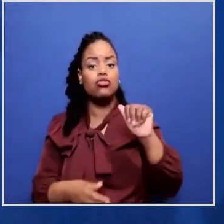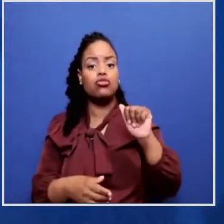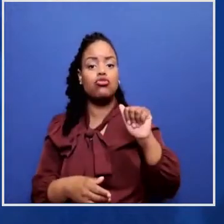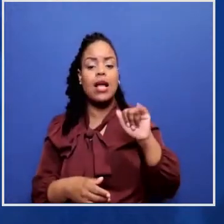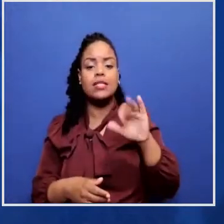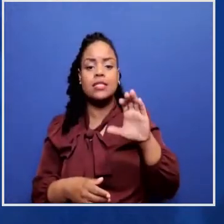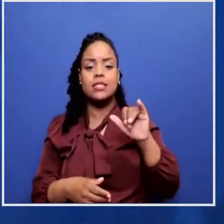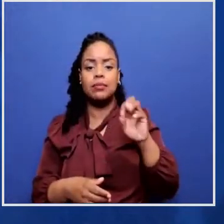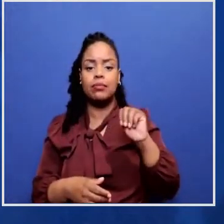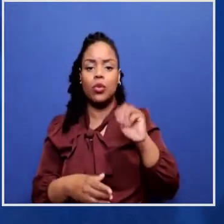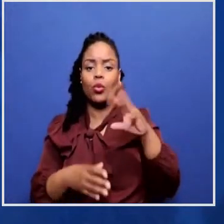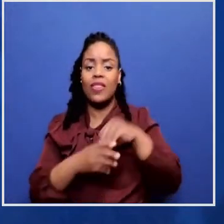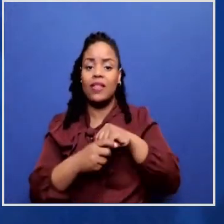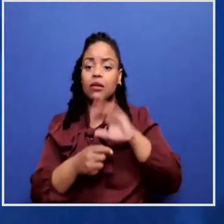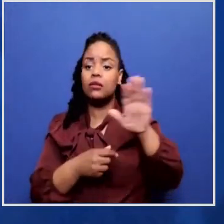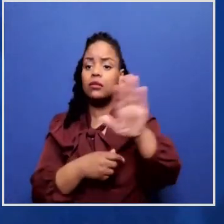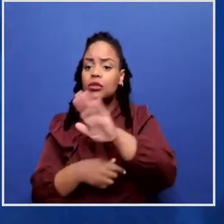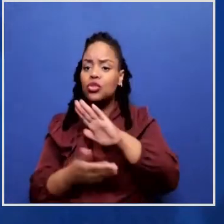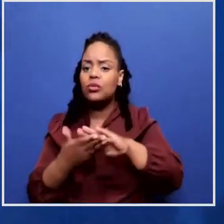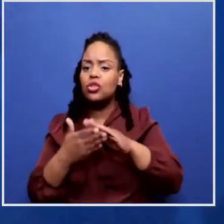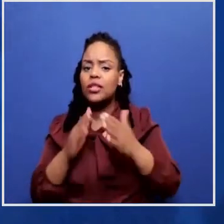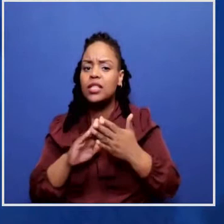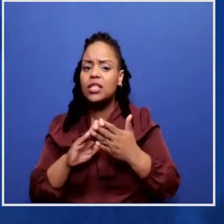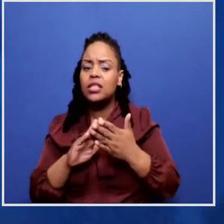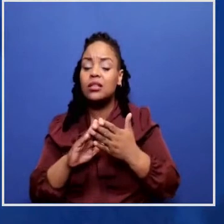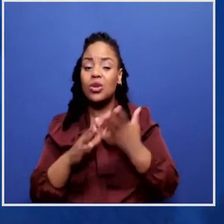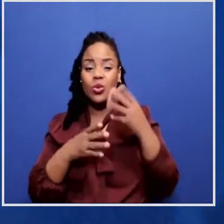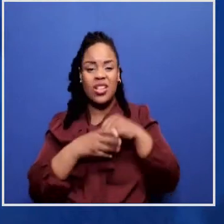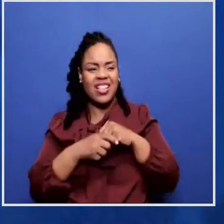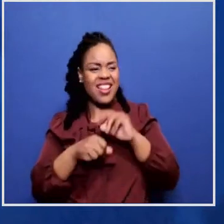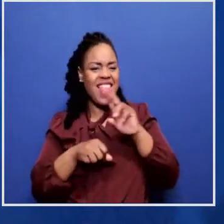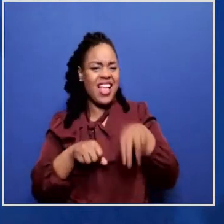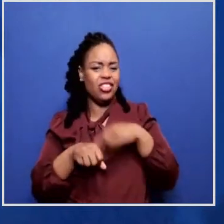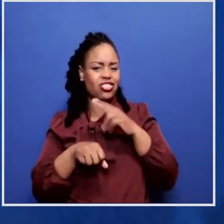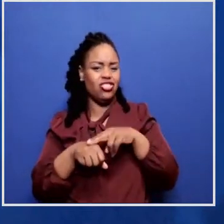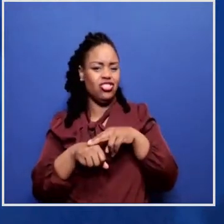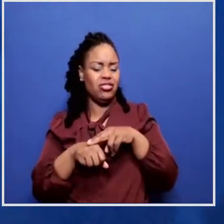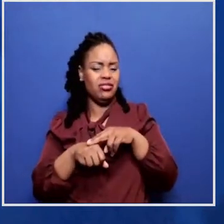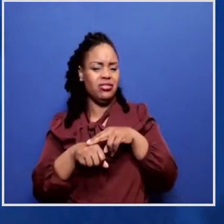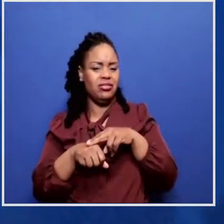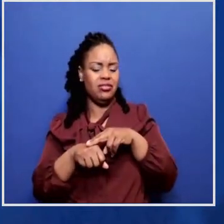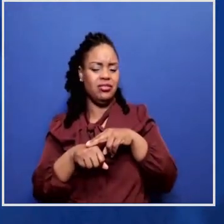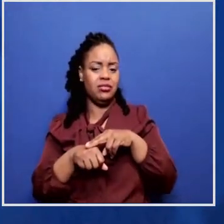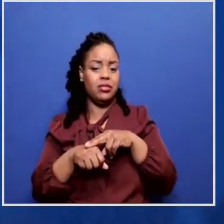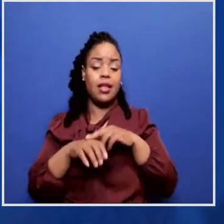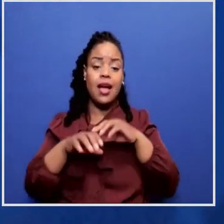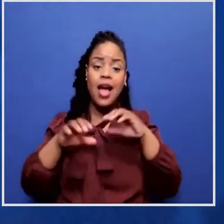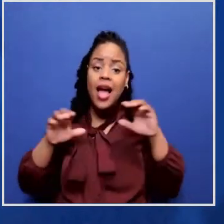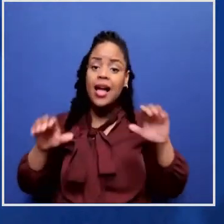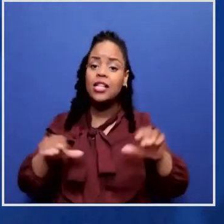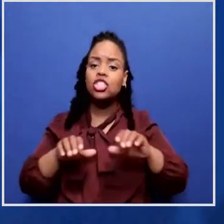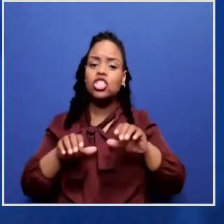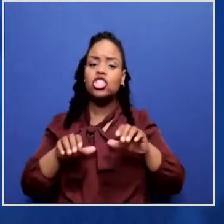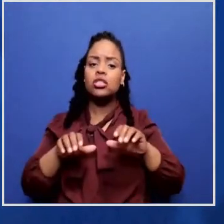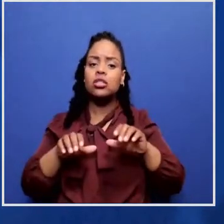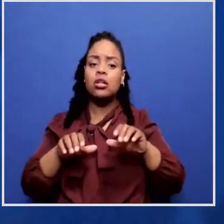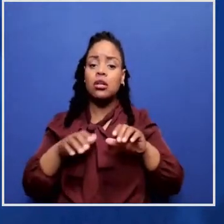COMMUNITY. AND IN THIS NATION.